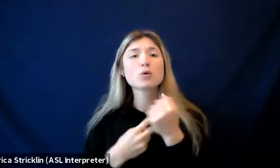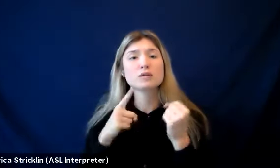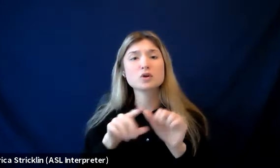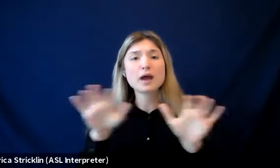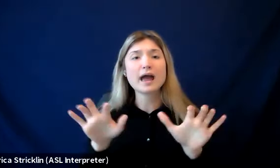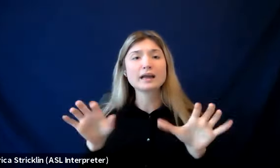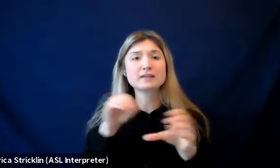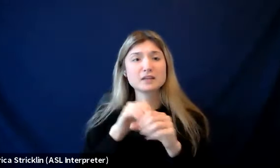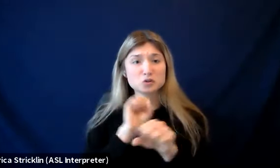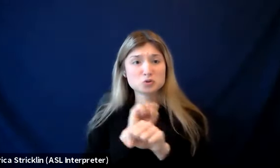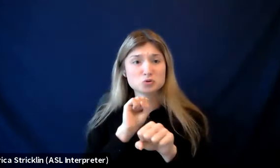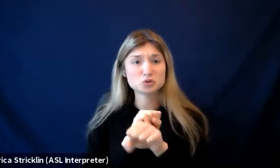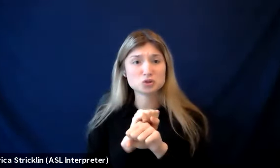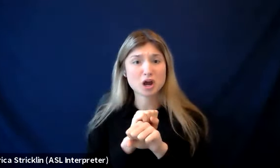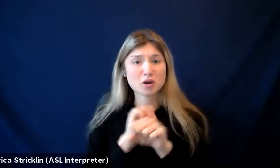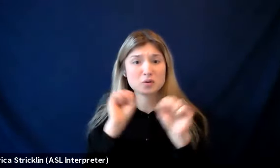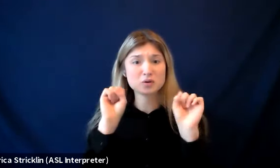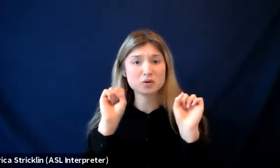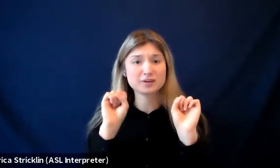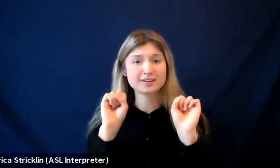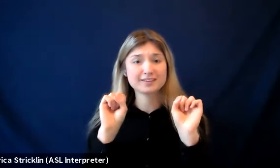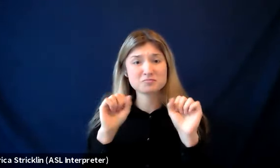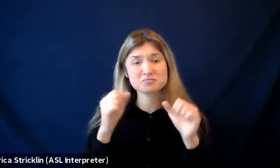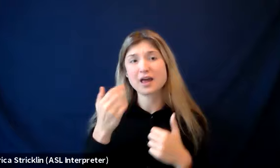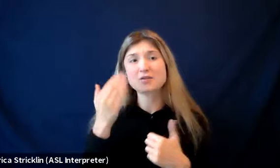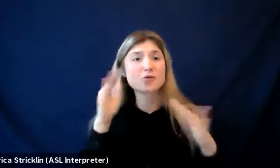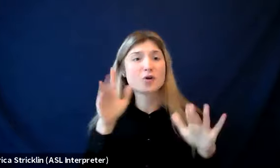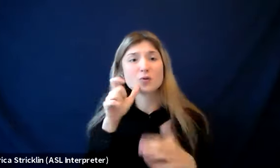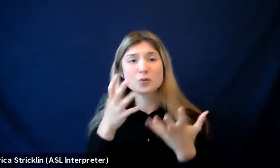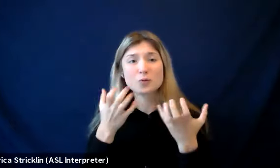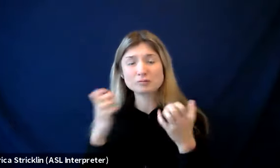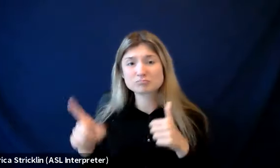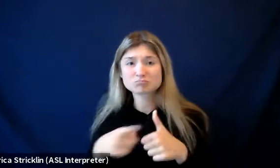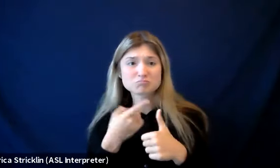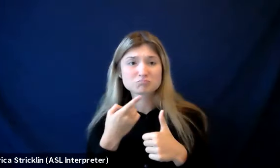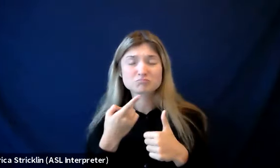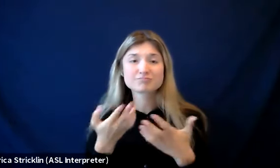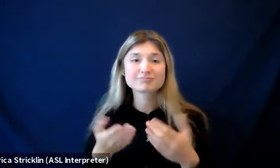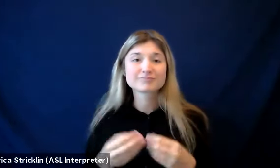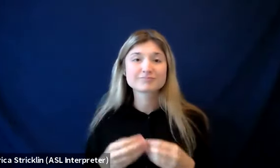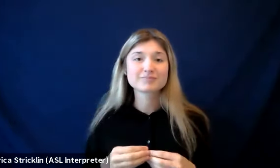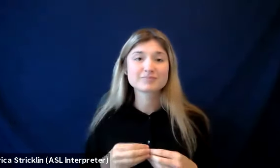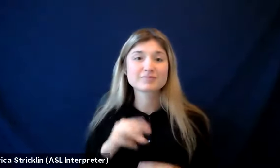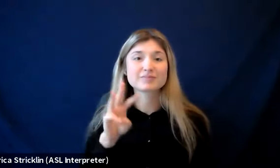So either of you, whoever wants to go for.